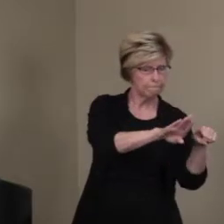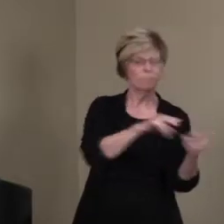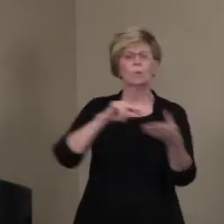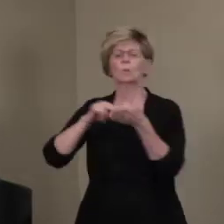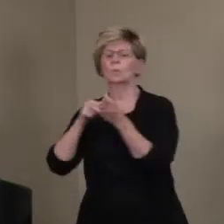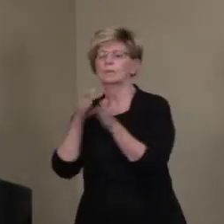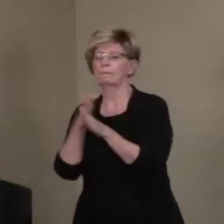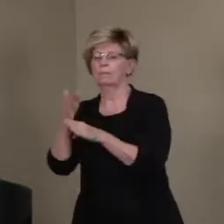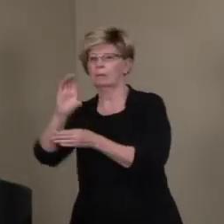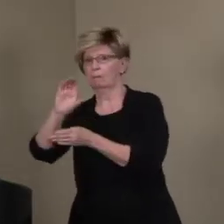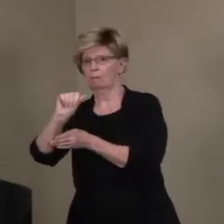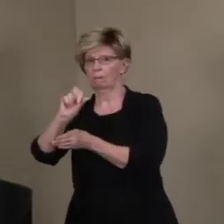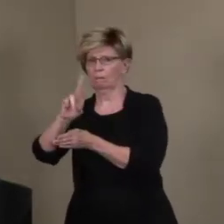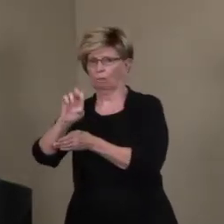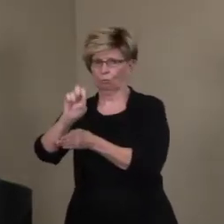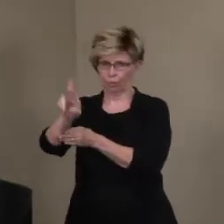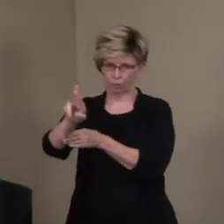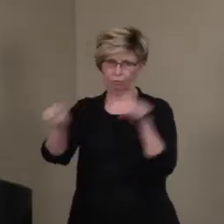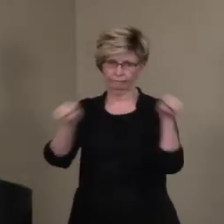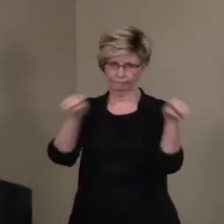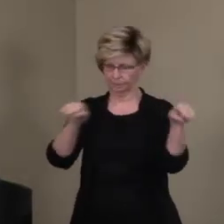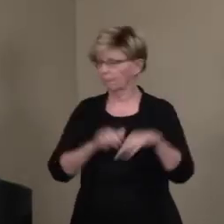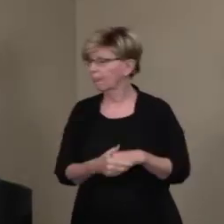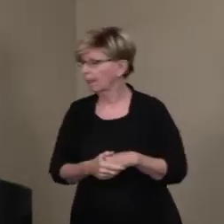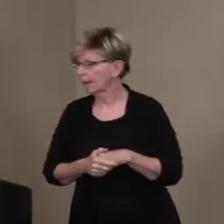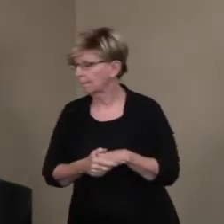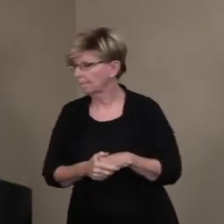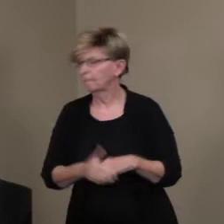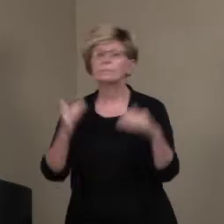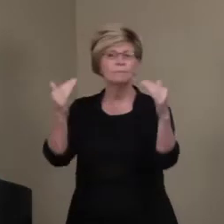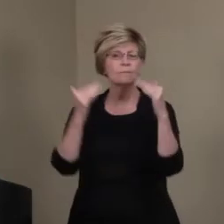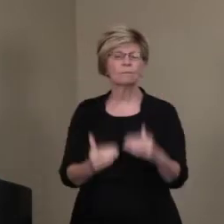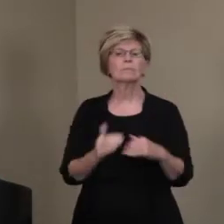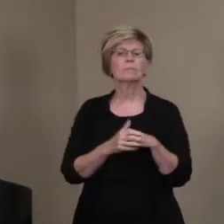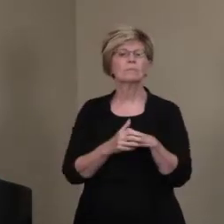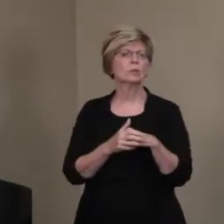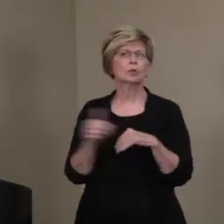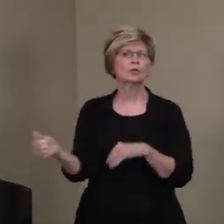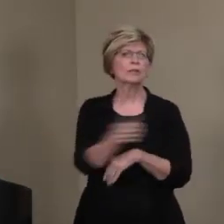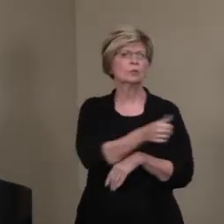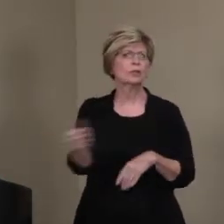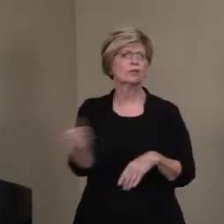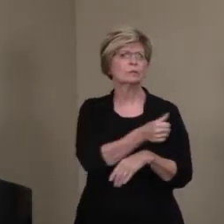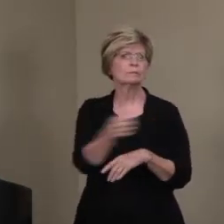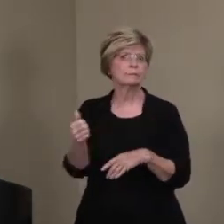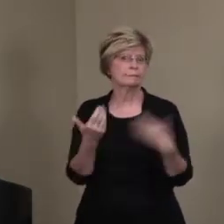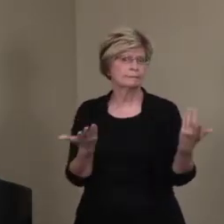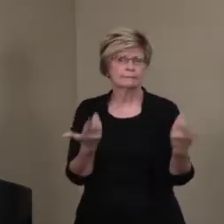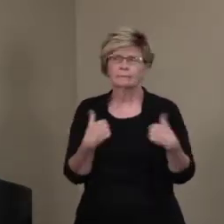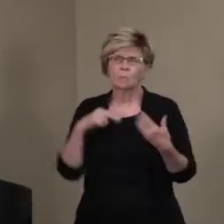need to explain to your student what is the job and what is a career also